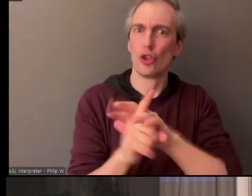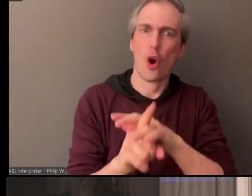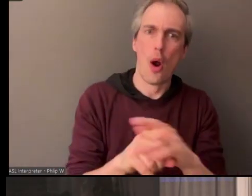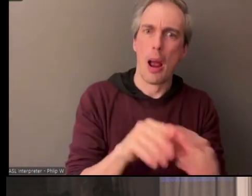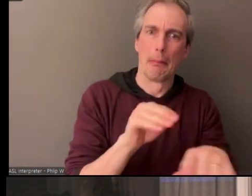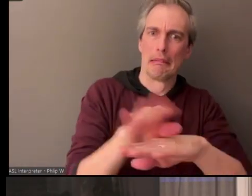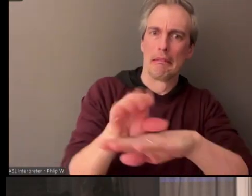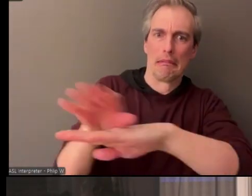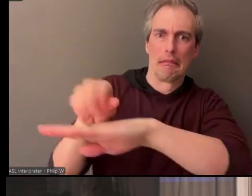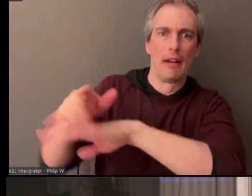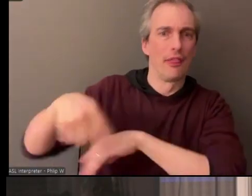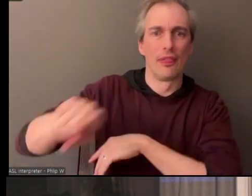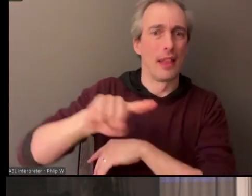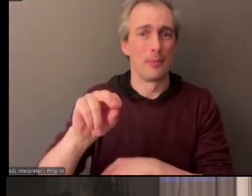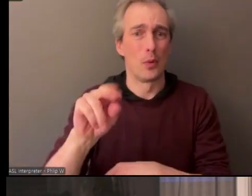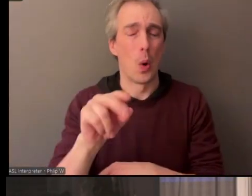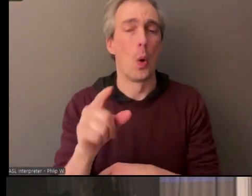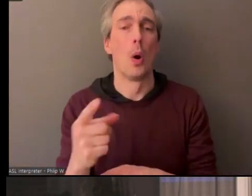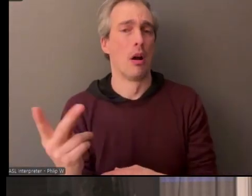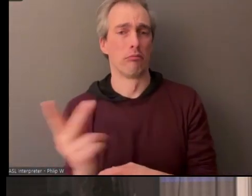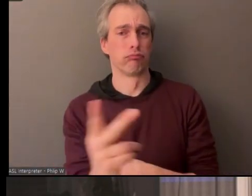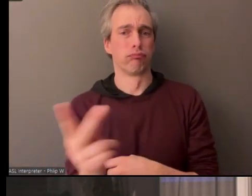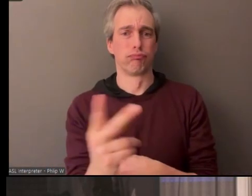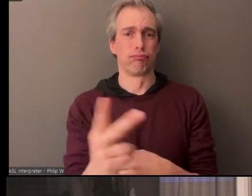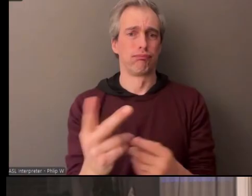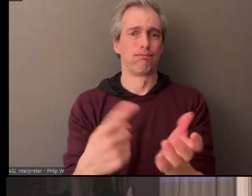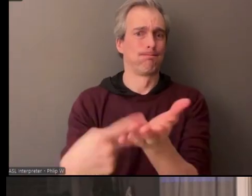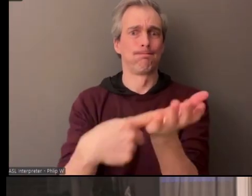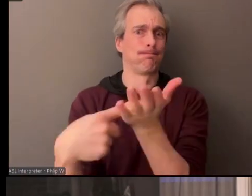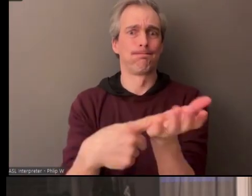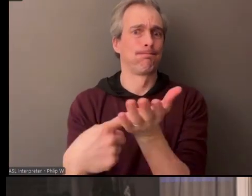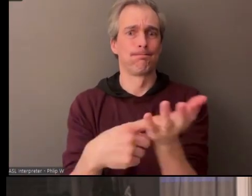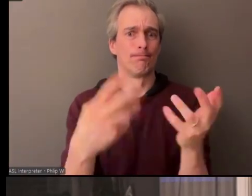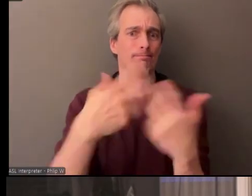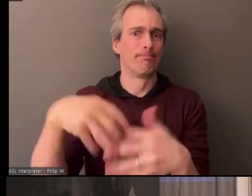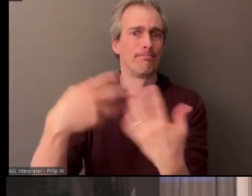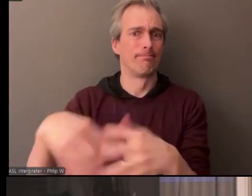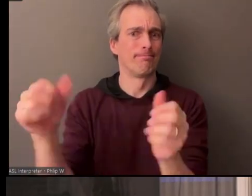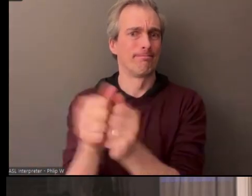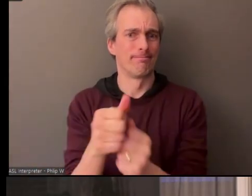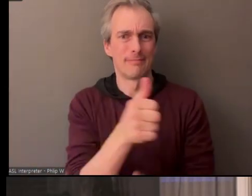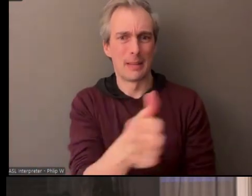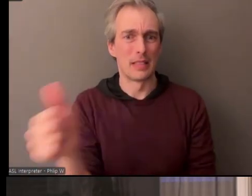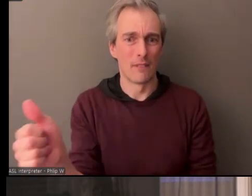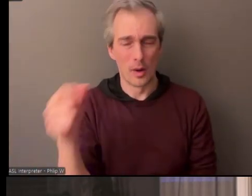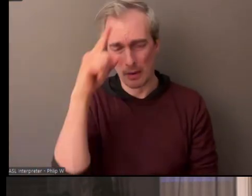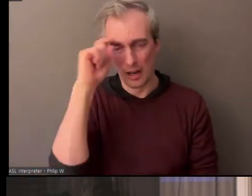developer talking to each other. What happened there is that... The product owner, the developer, the